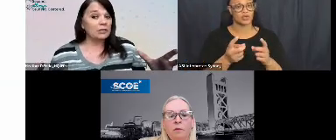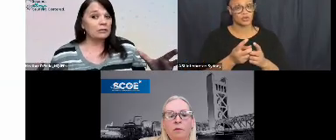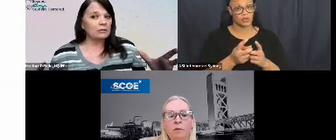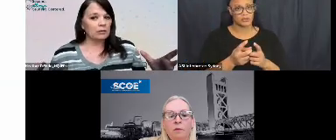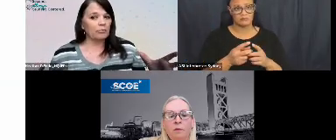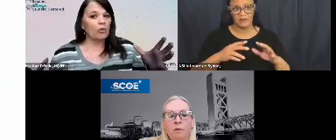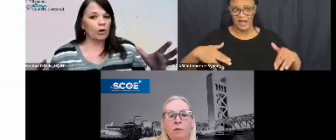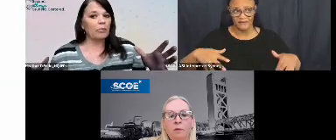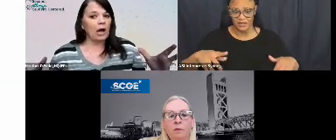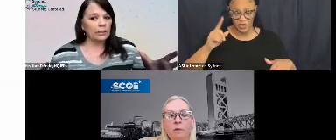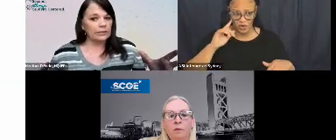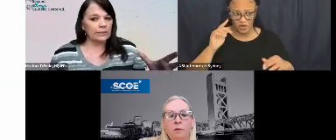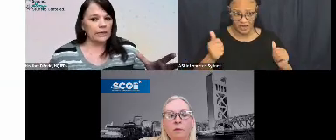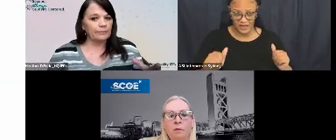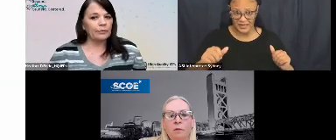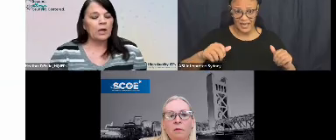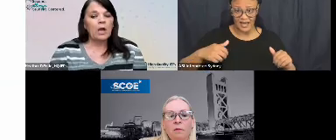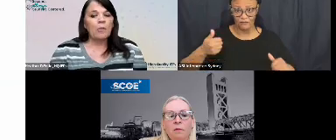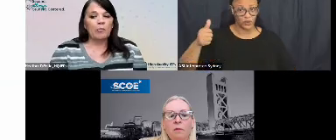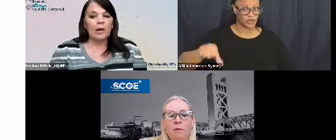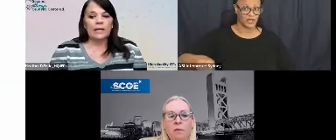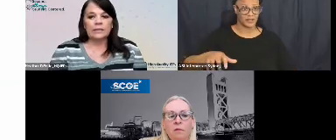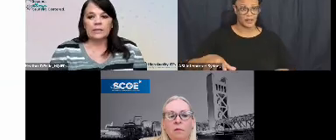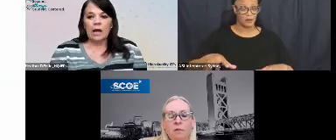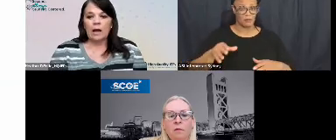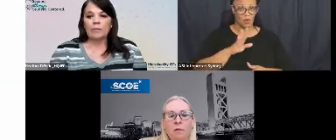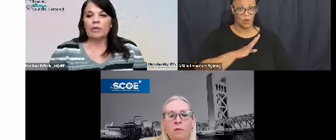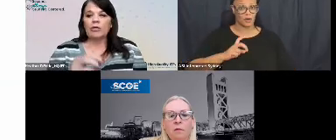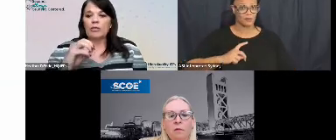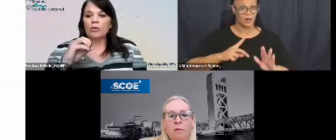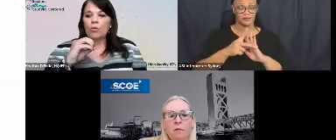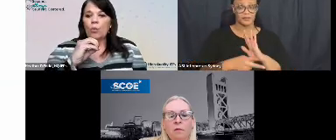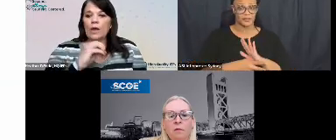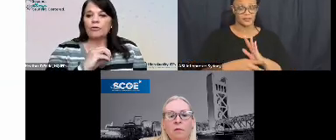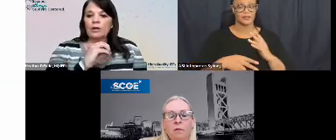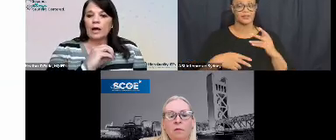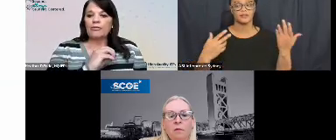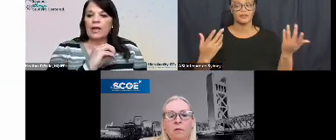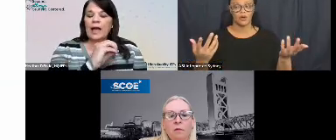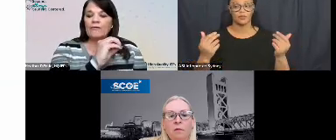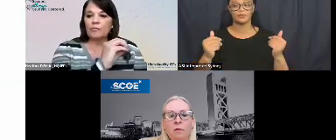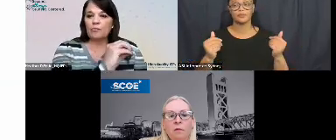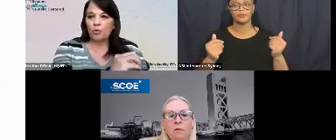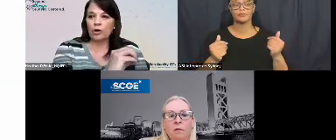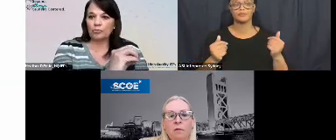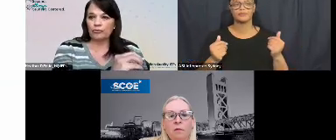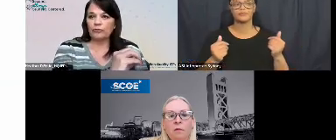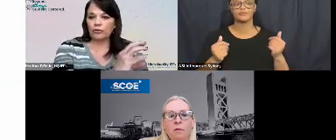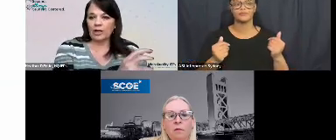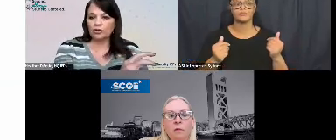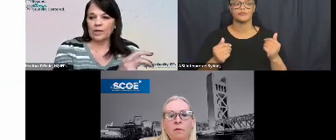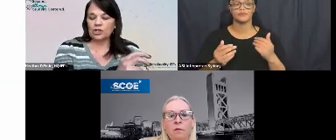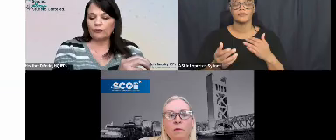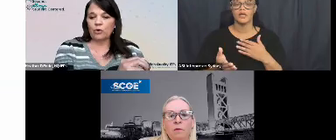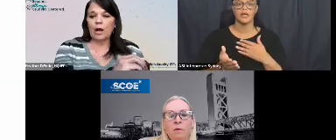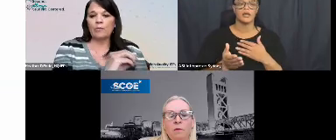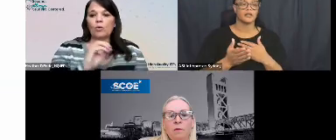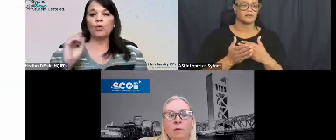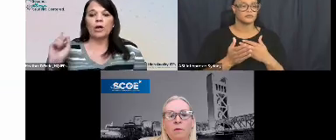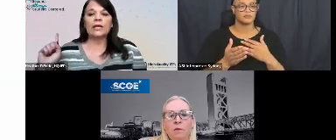adopted the board policy, but um whether or not they have a board approved graduation requirement,